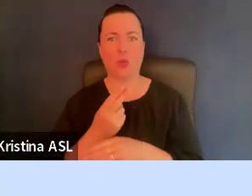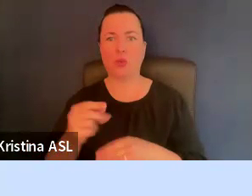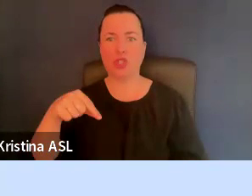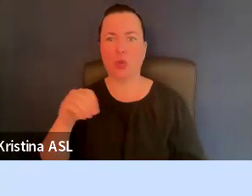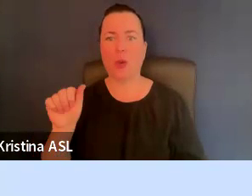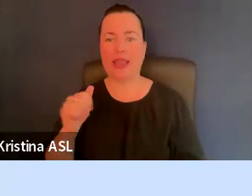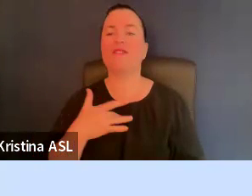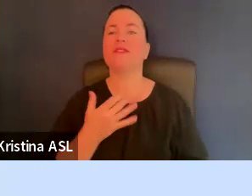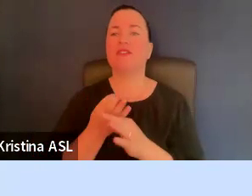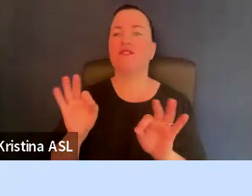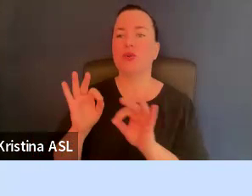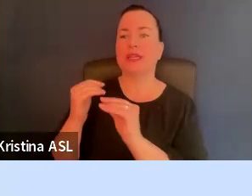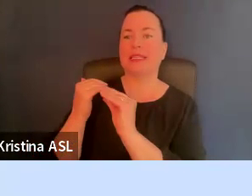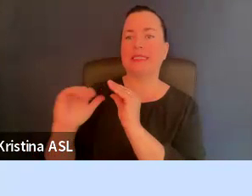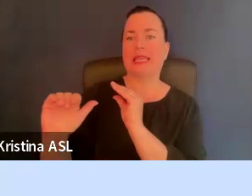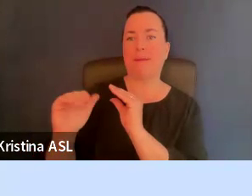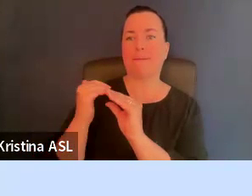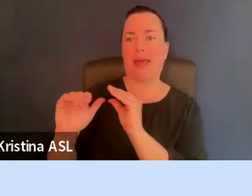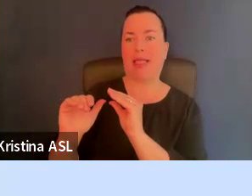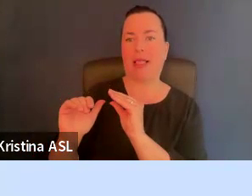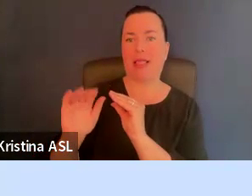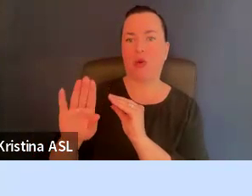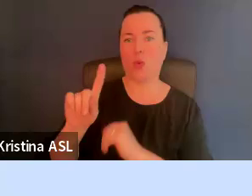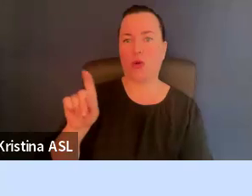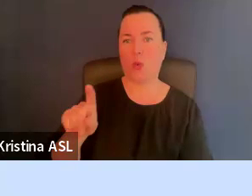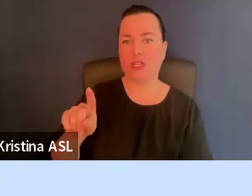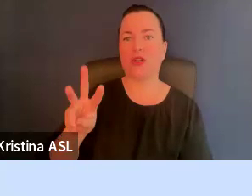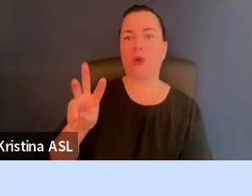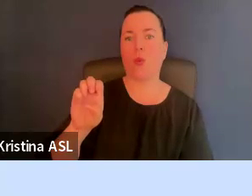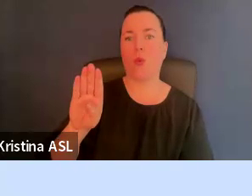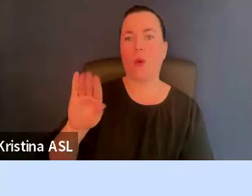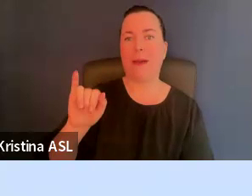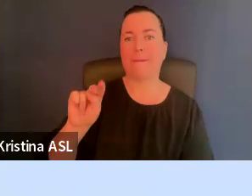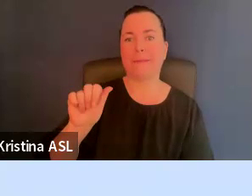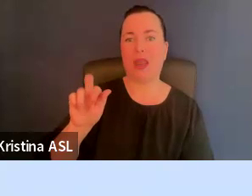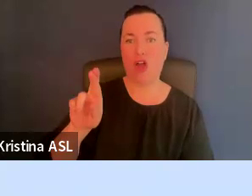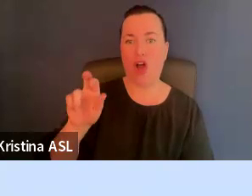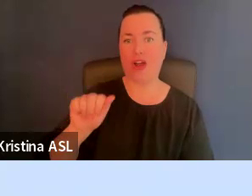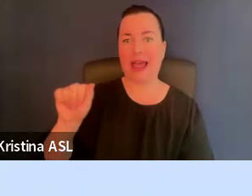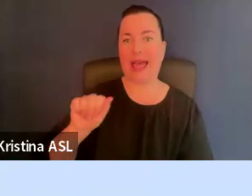to the email address, webinar@disabilityrightsflorida.org,